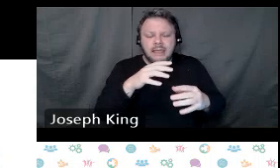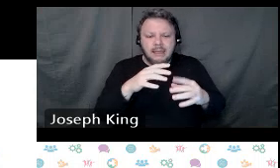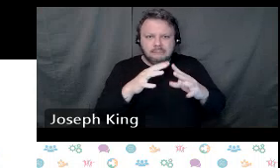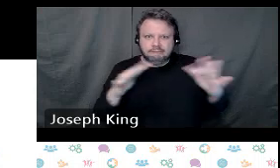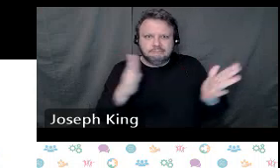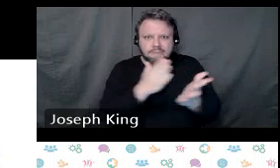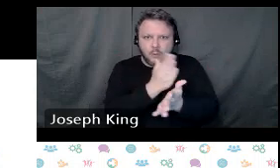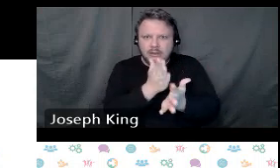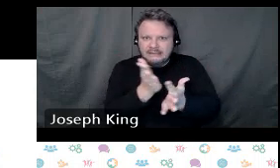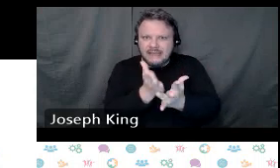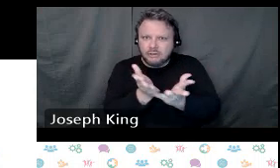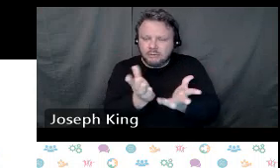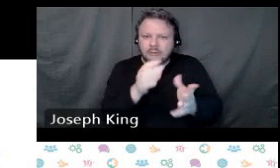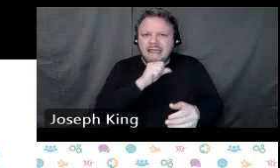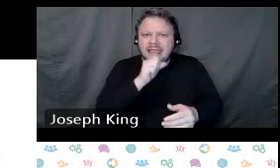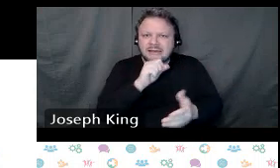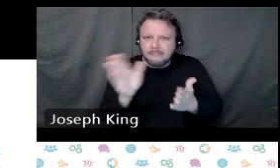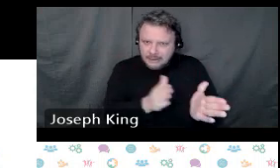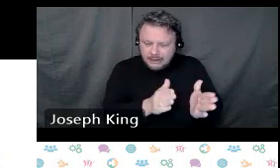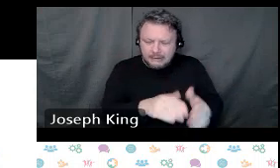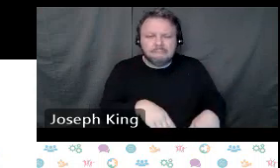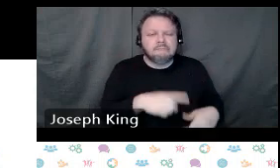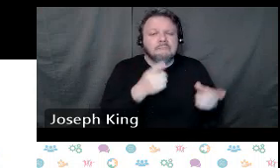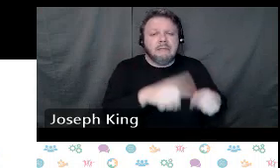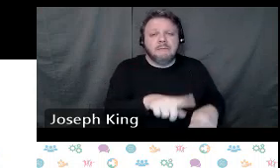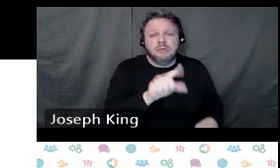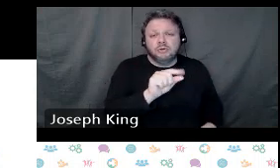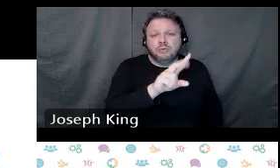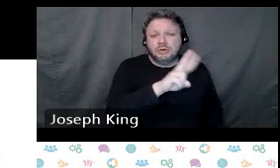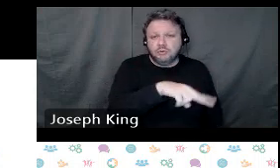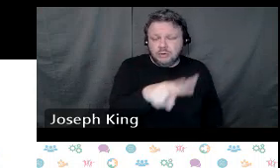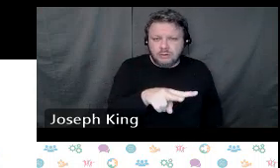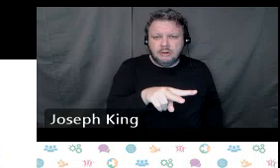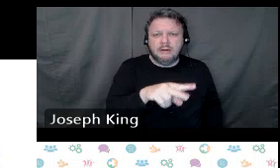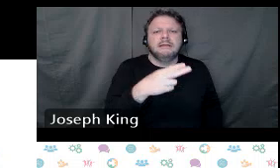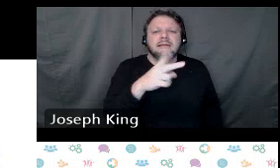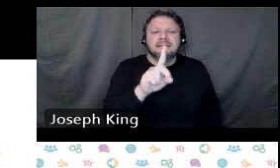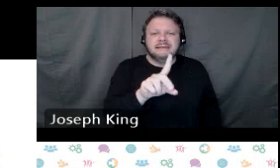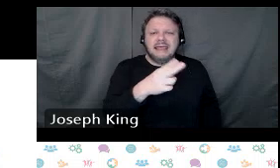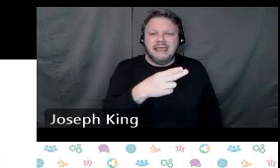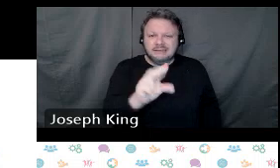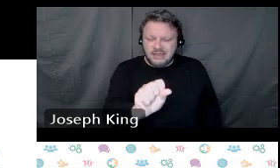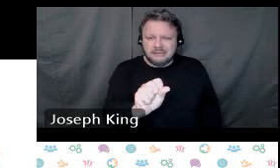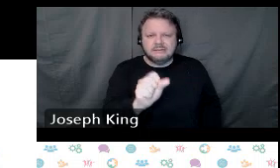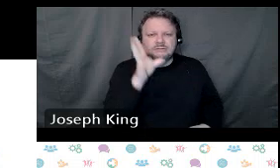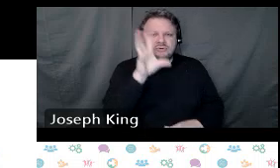the North Carolina Department of Health and Human Services joined a national